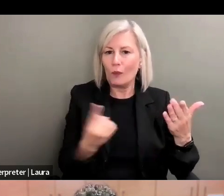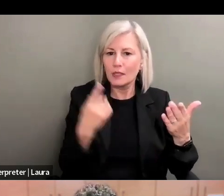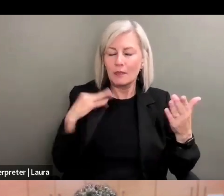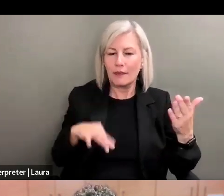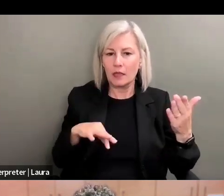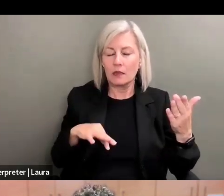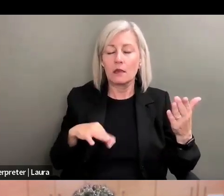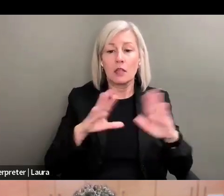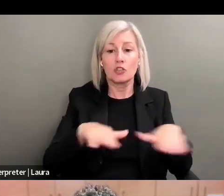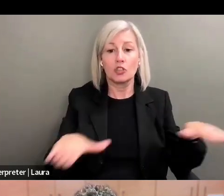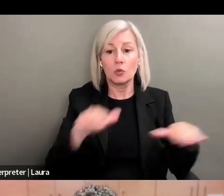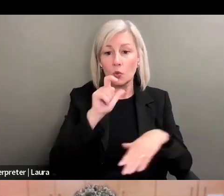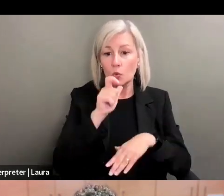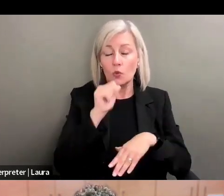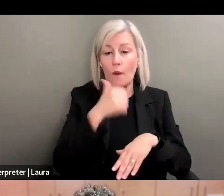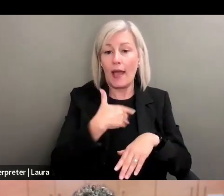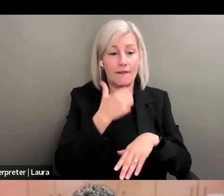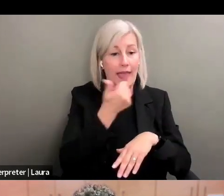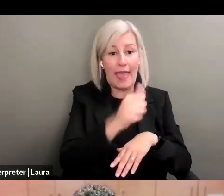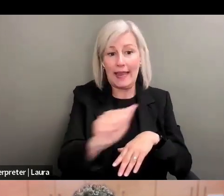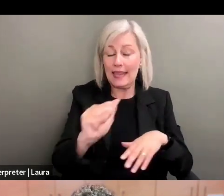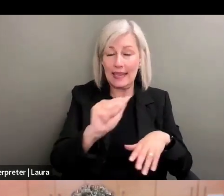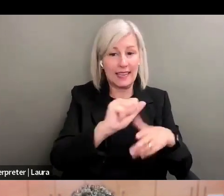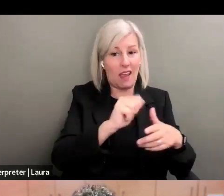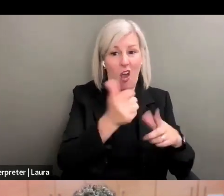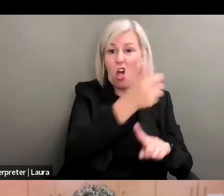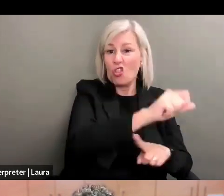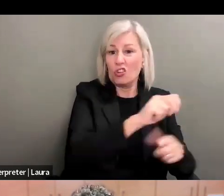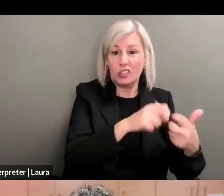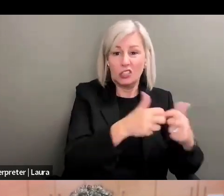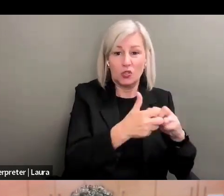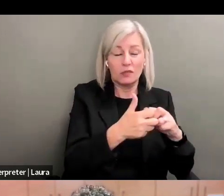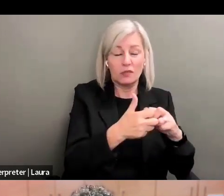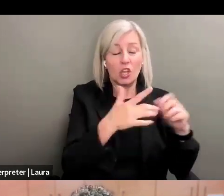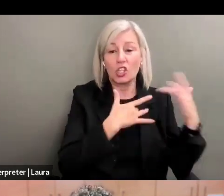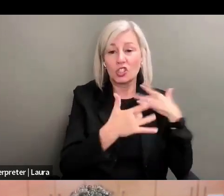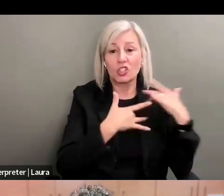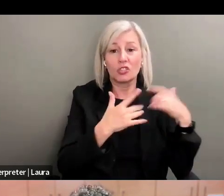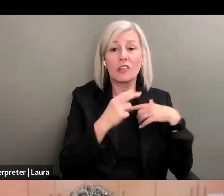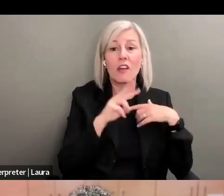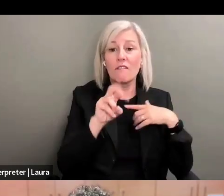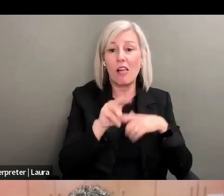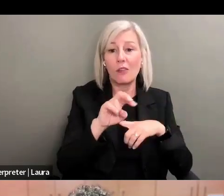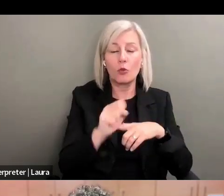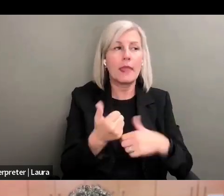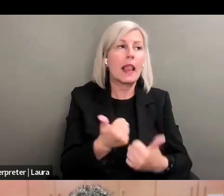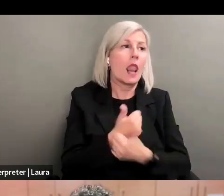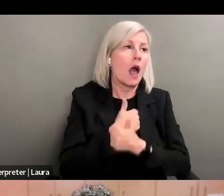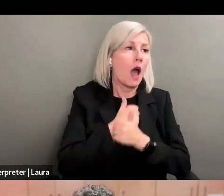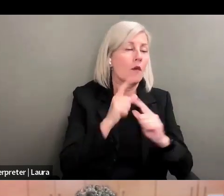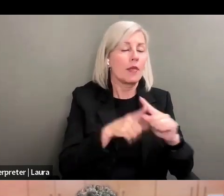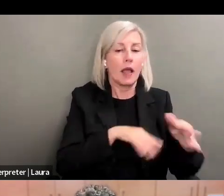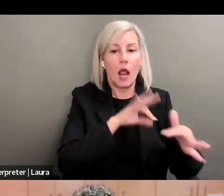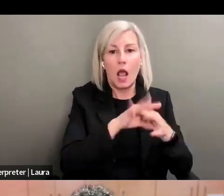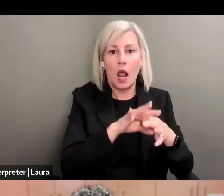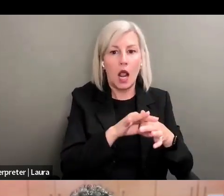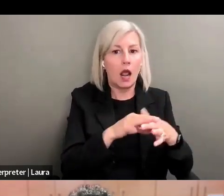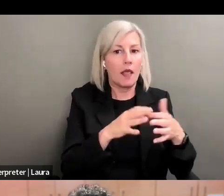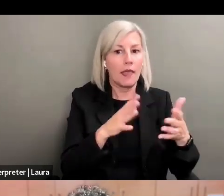Our children that don't have any sensory issues or concerns for volume, they love when we connect them and they seek us out to tell us that they're not connected